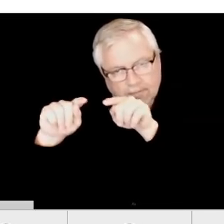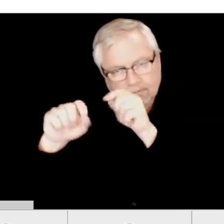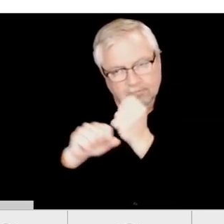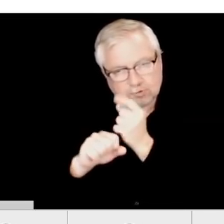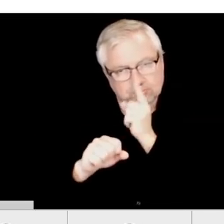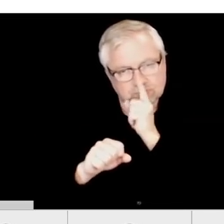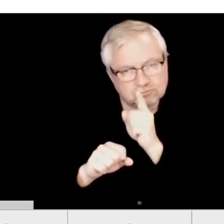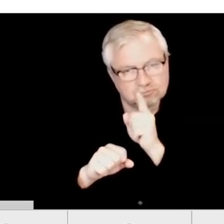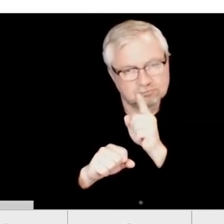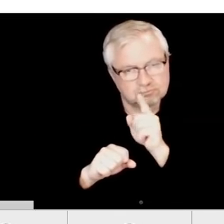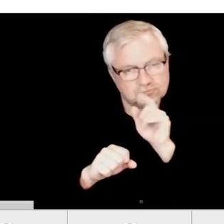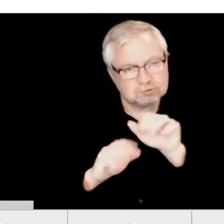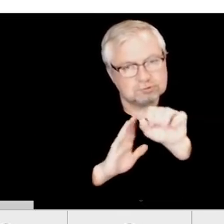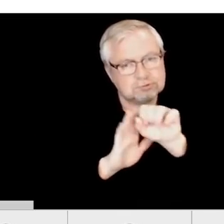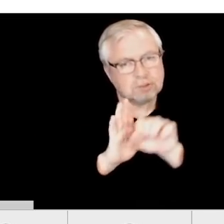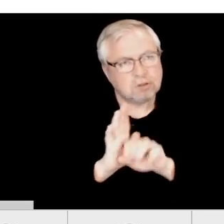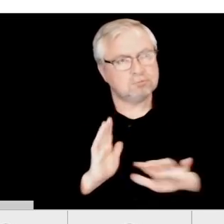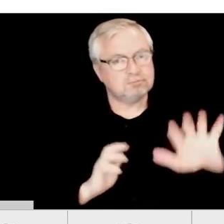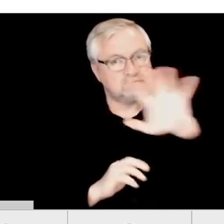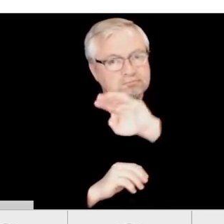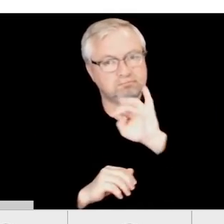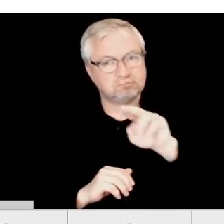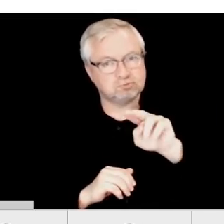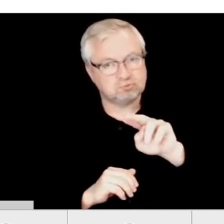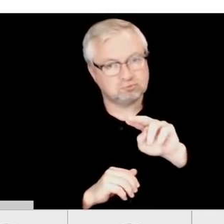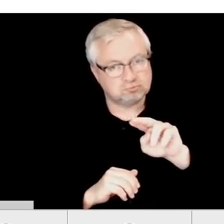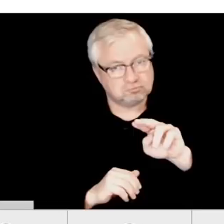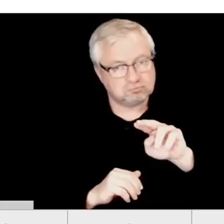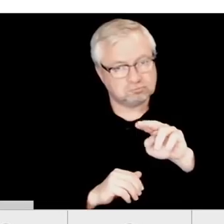And as Stefan mentioned, we do calibrate a number of different